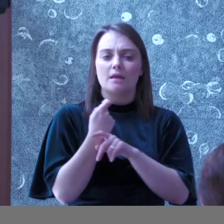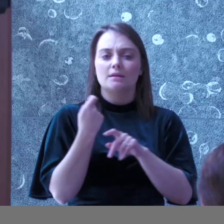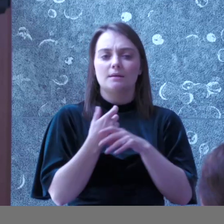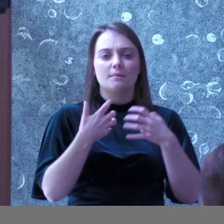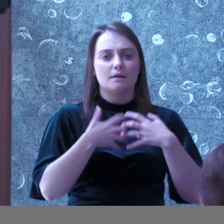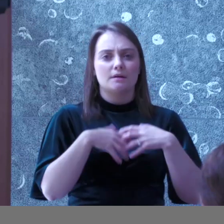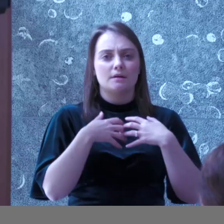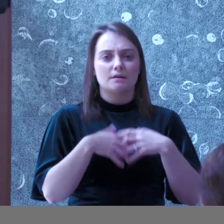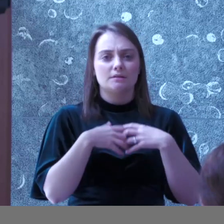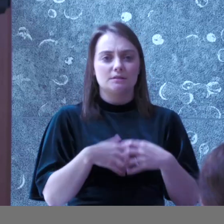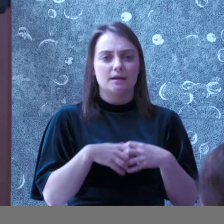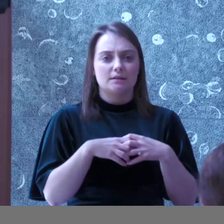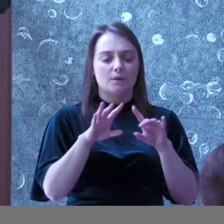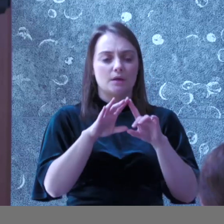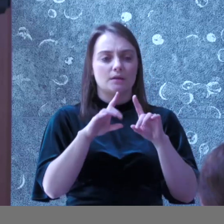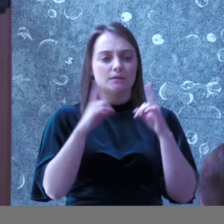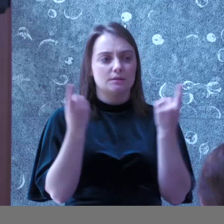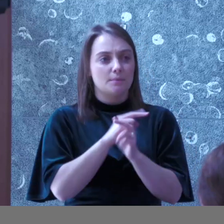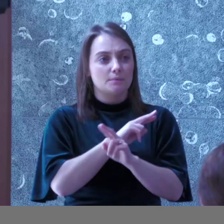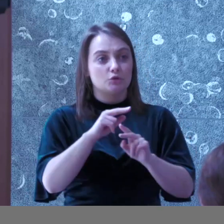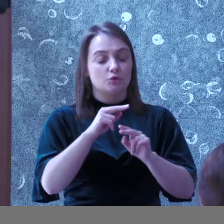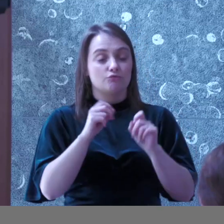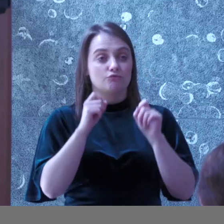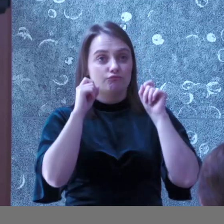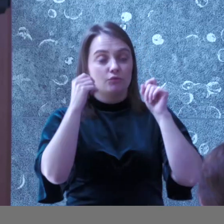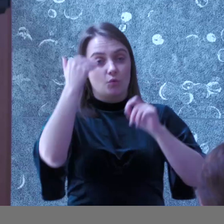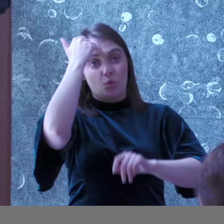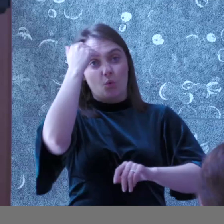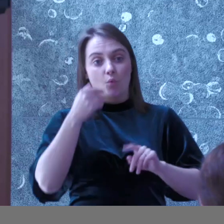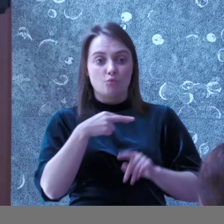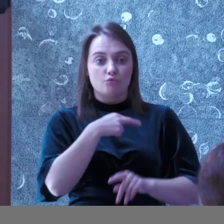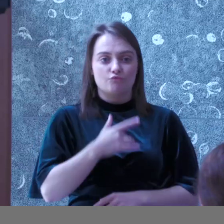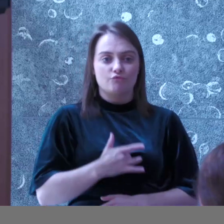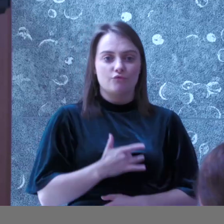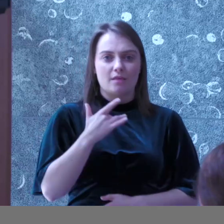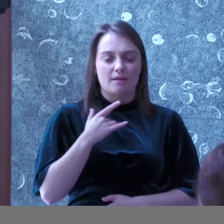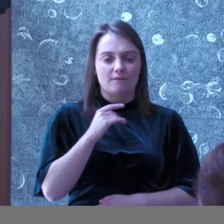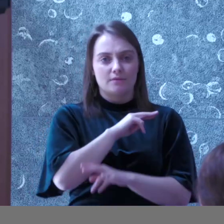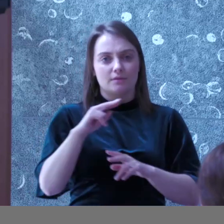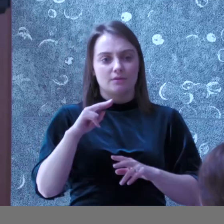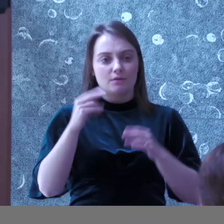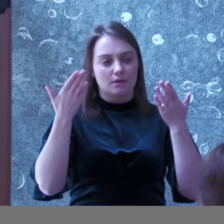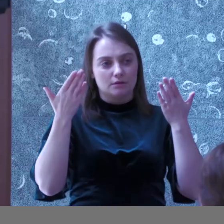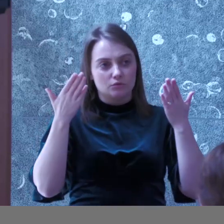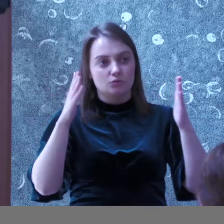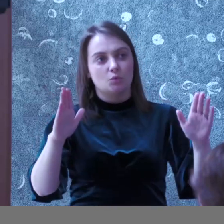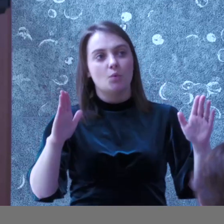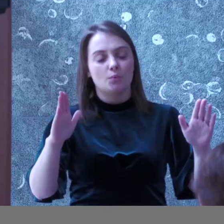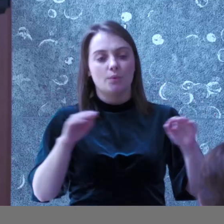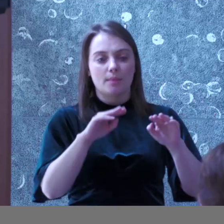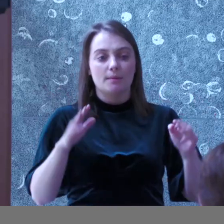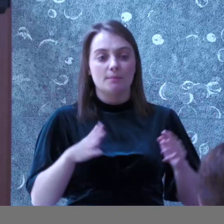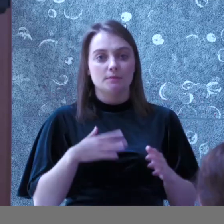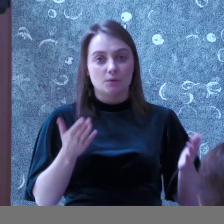exposed to real live and the people they are designing for, so we're giving them standards